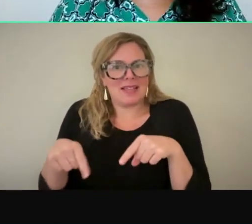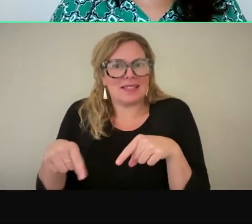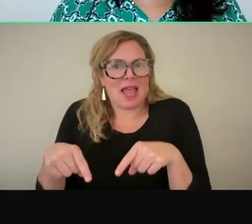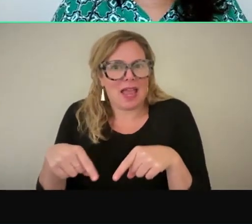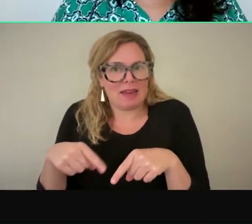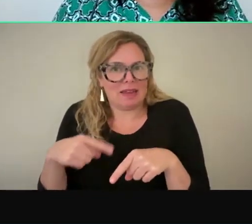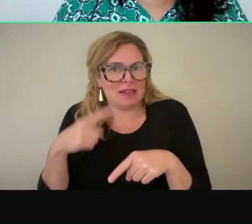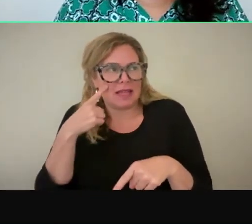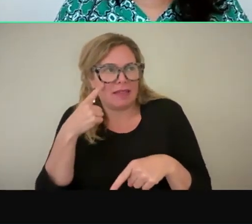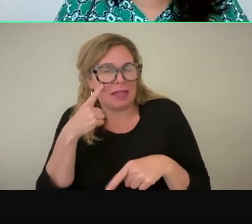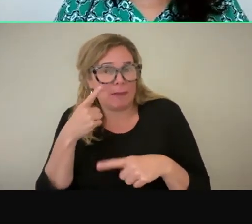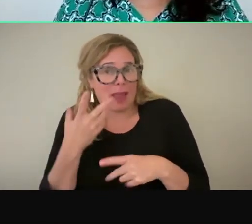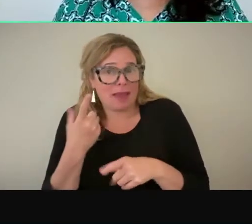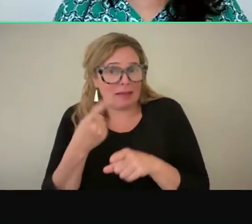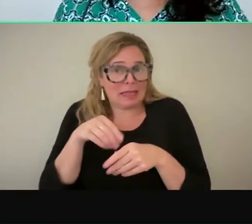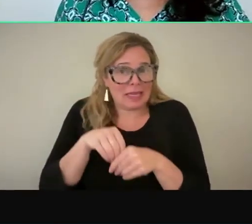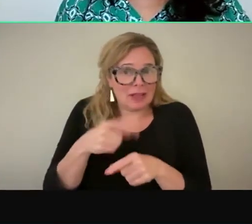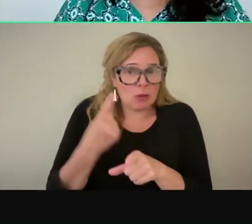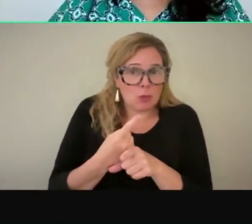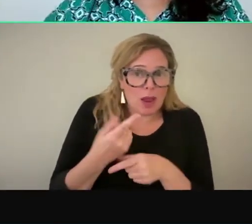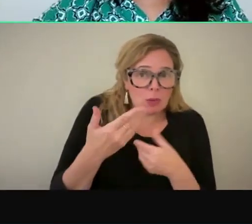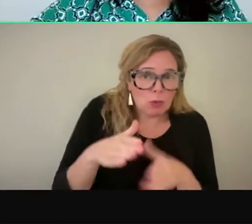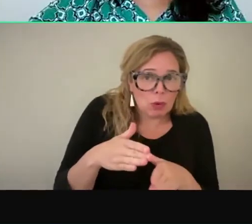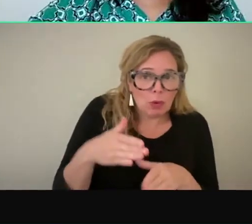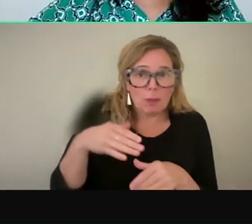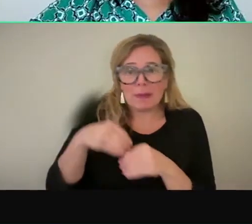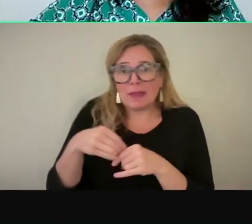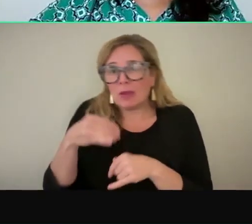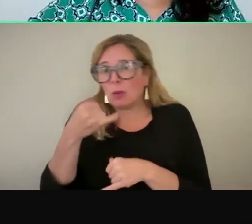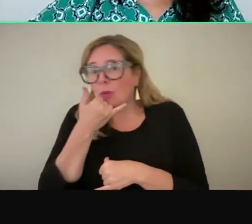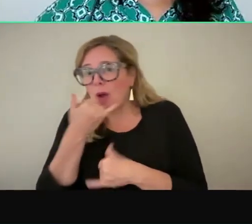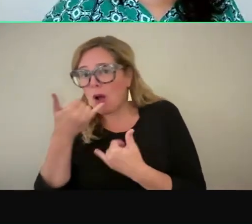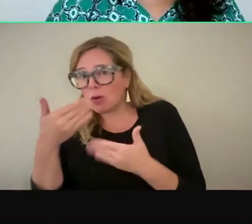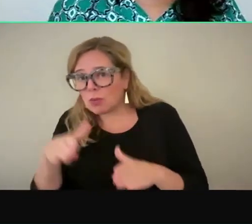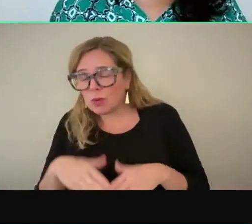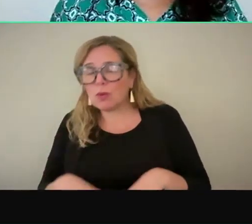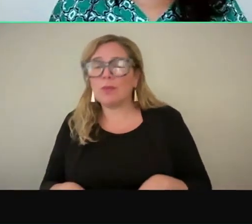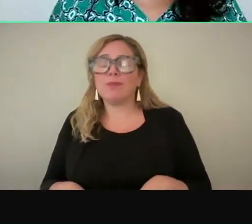the provider to acknowledge that you are there and the estimated wait time. Something that says you